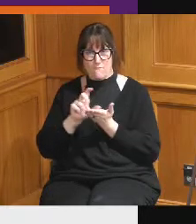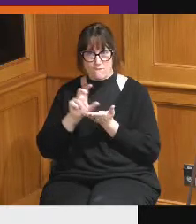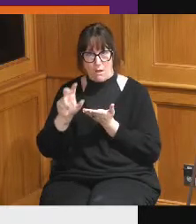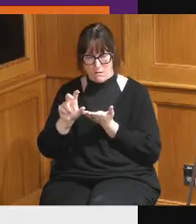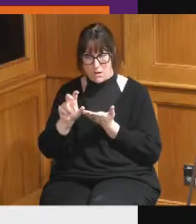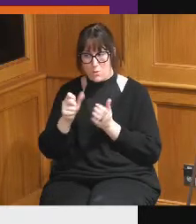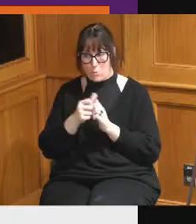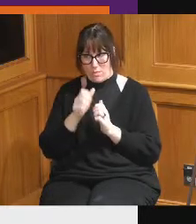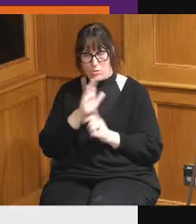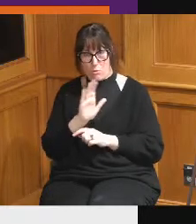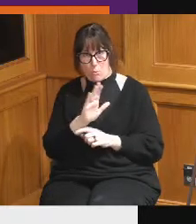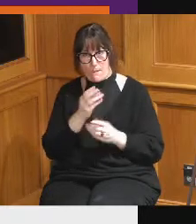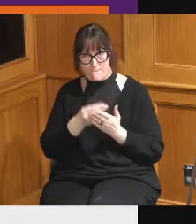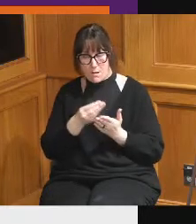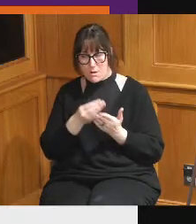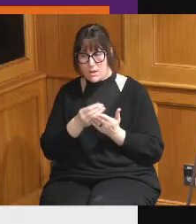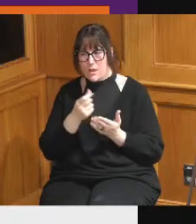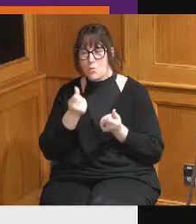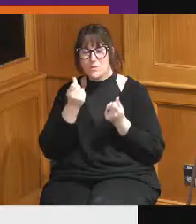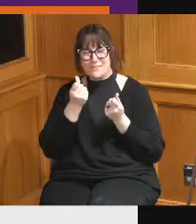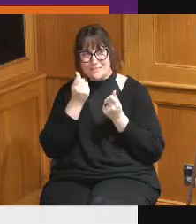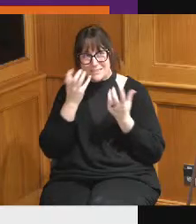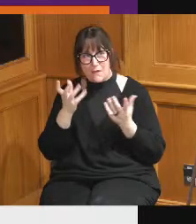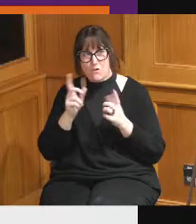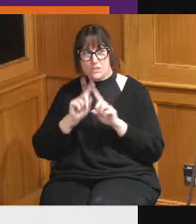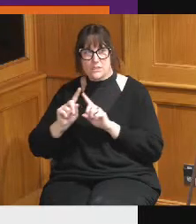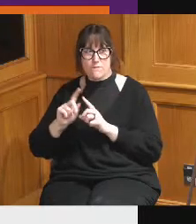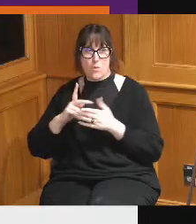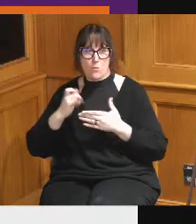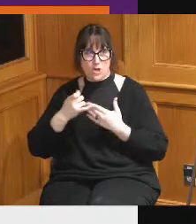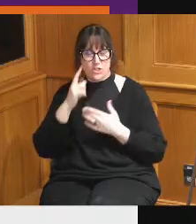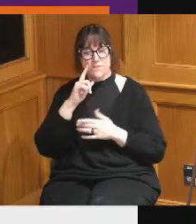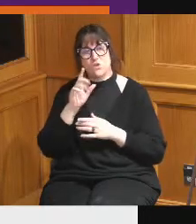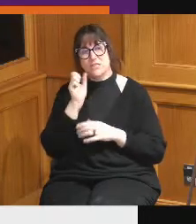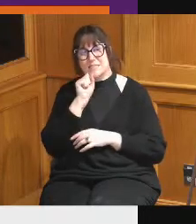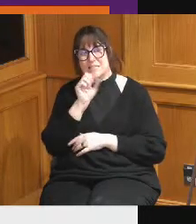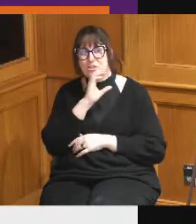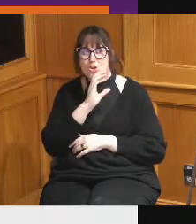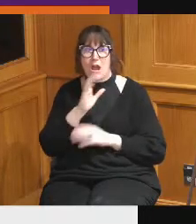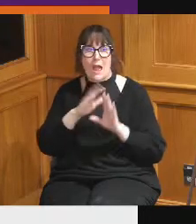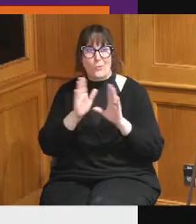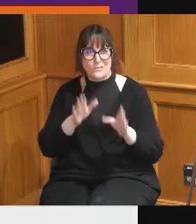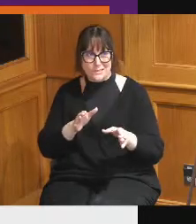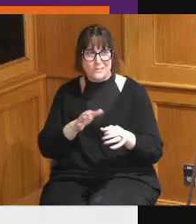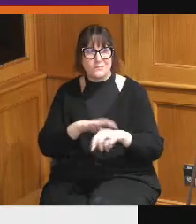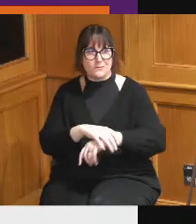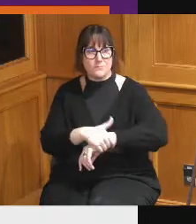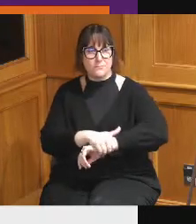there are several other projects in the pipeline that are targeted towards senior housing that